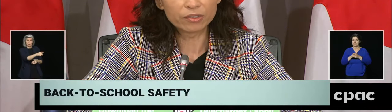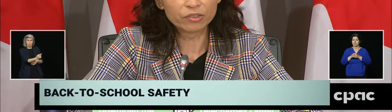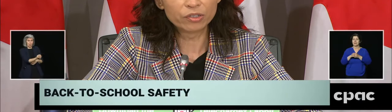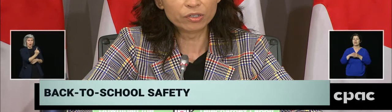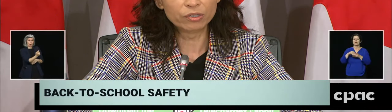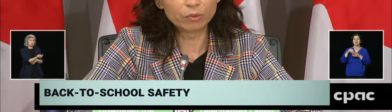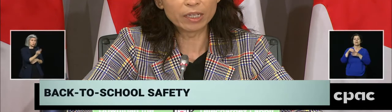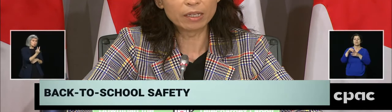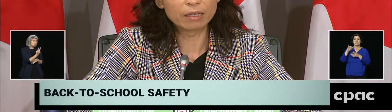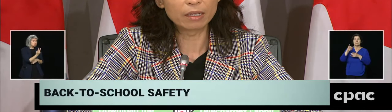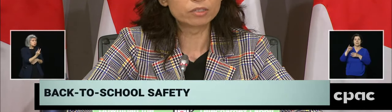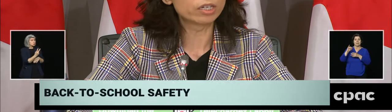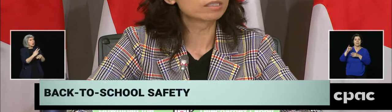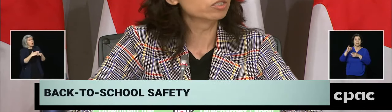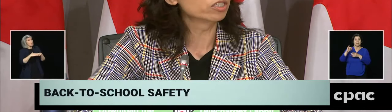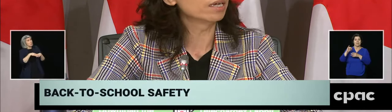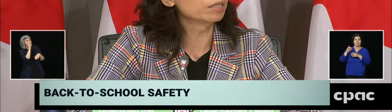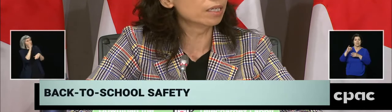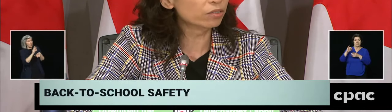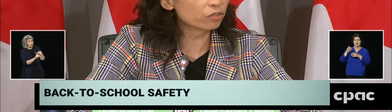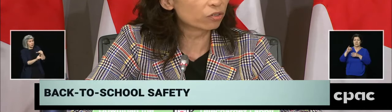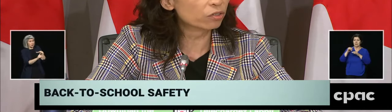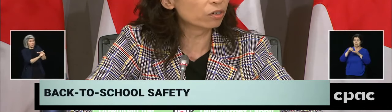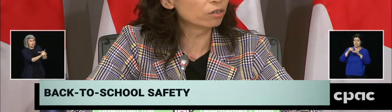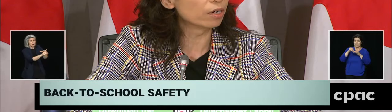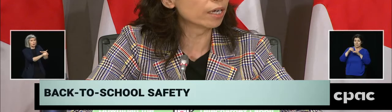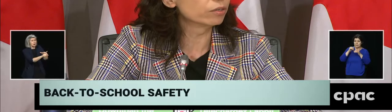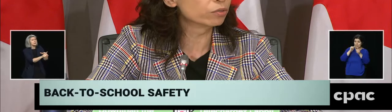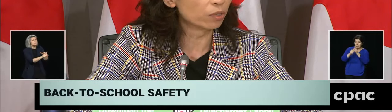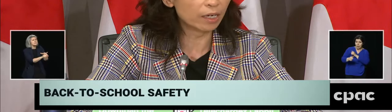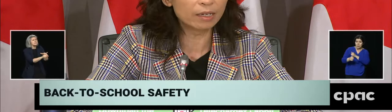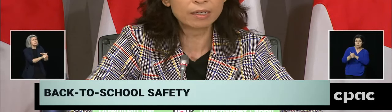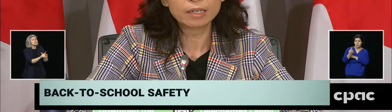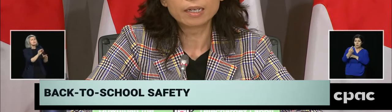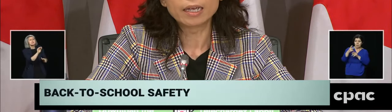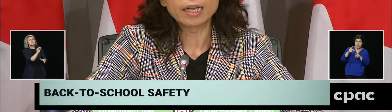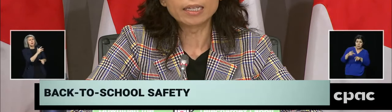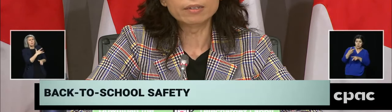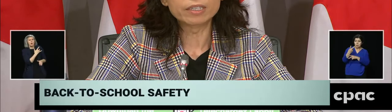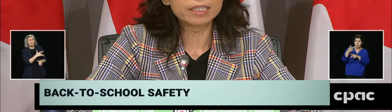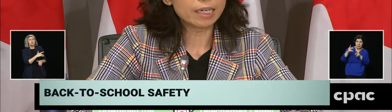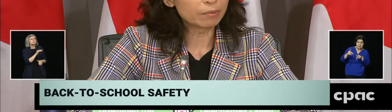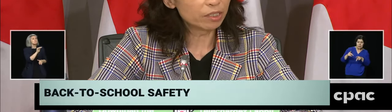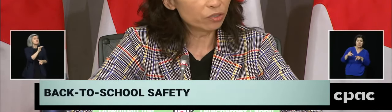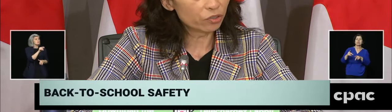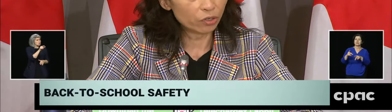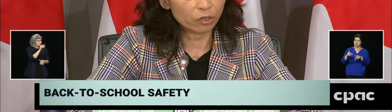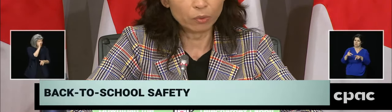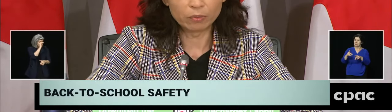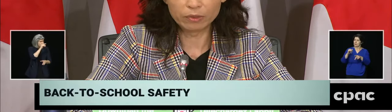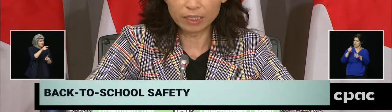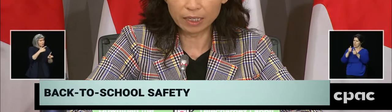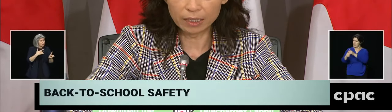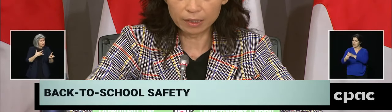OR MORE, IS HAVING FEEDBACK FROM PROVINCES AS TO WHETHER THEY THINK TRANSMISSION HAPPENED IN